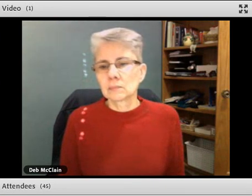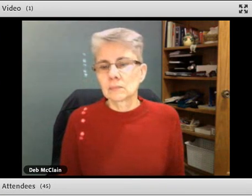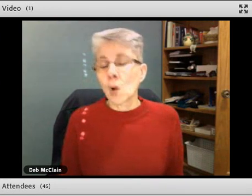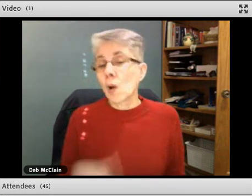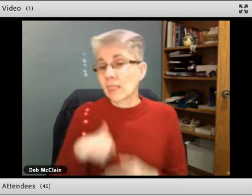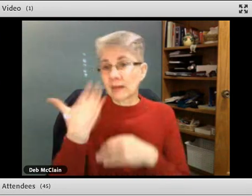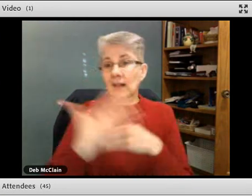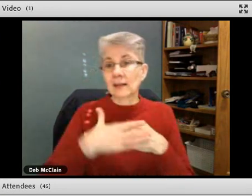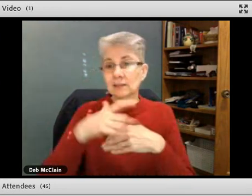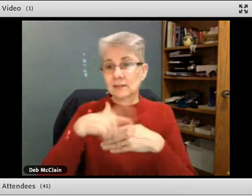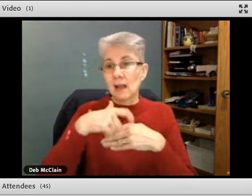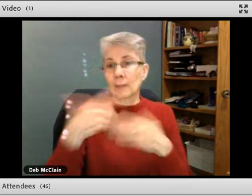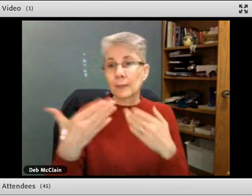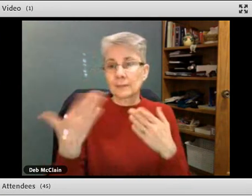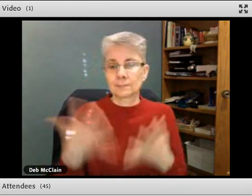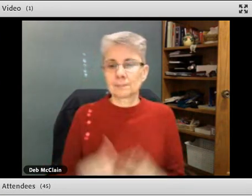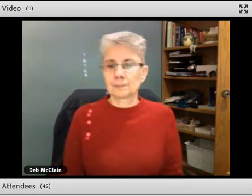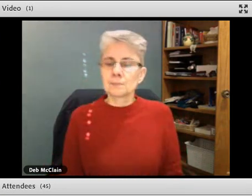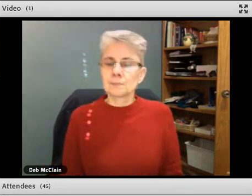I see multiple attendees typing. That's good.